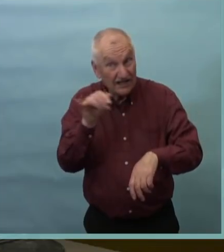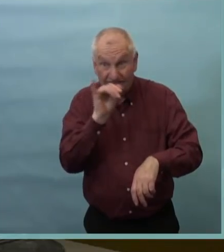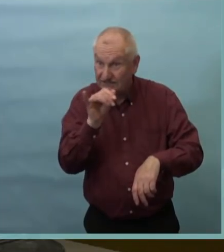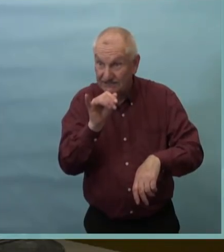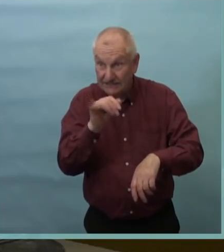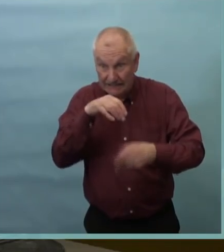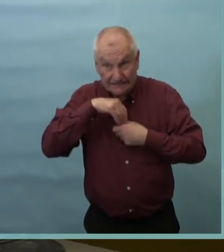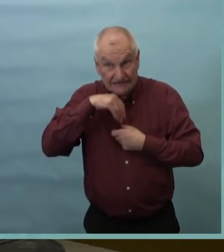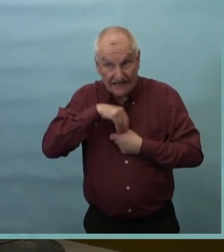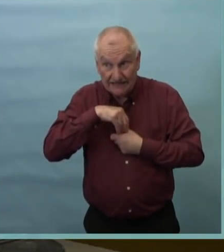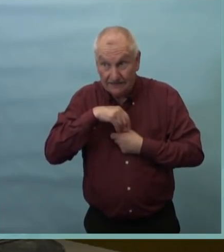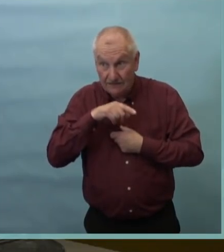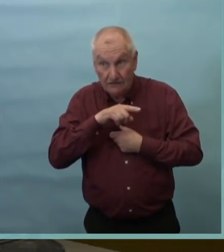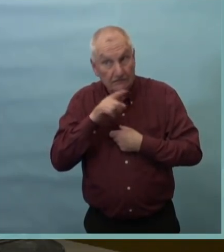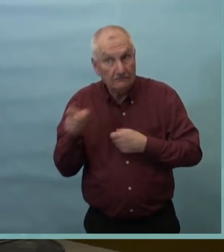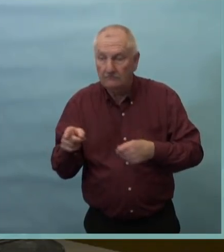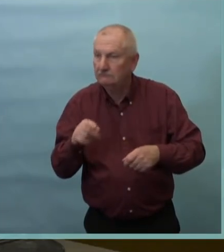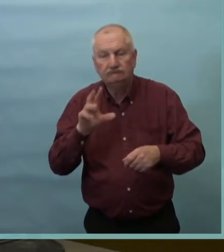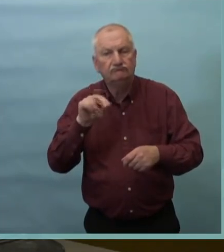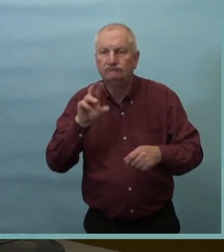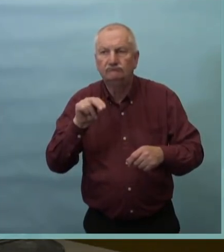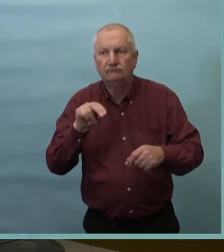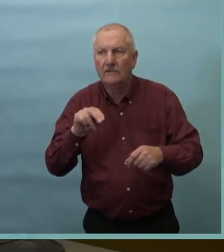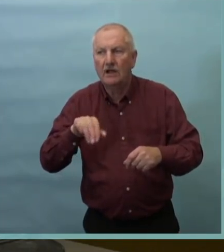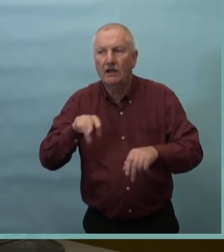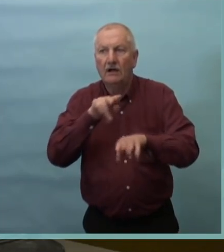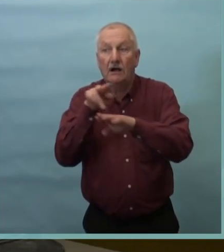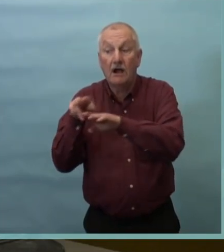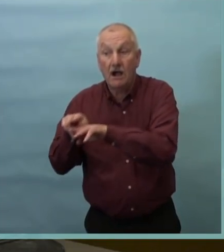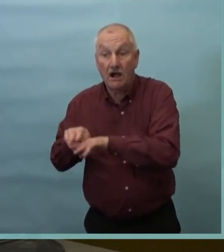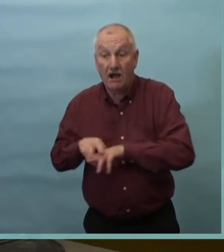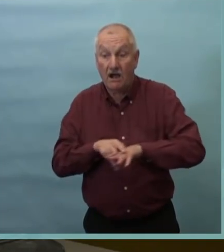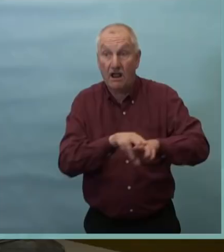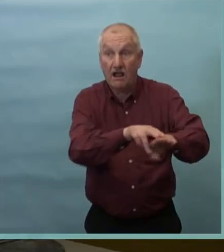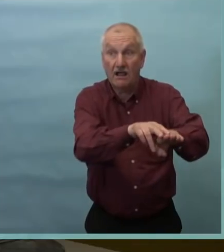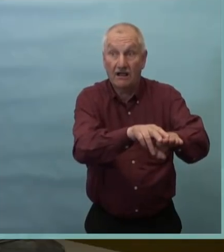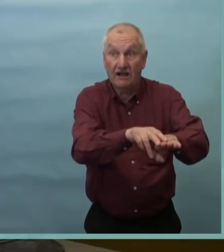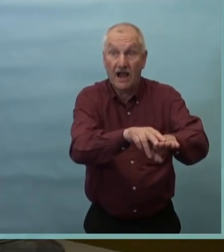you we have a few moments left so if our reporters have any other